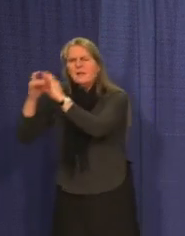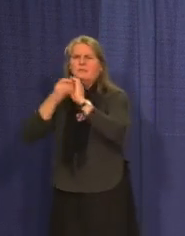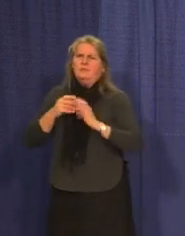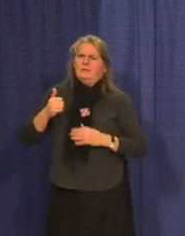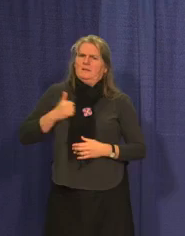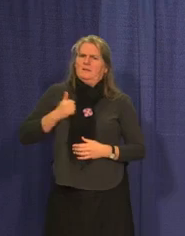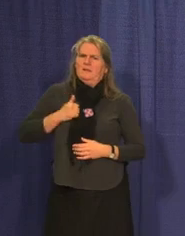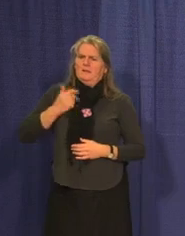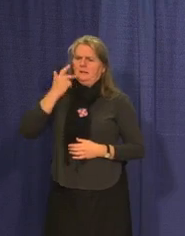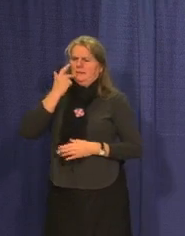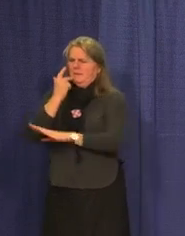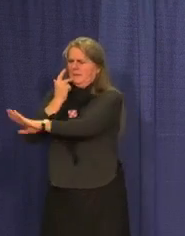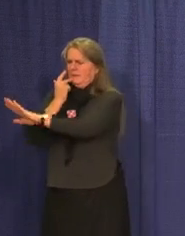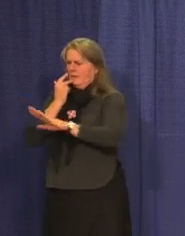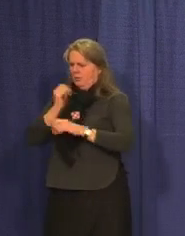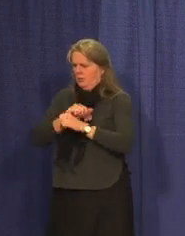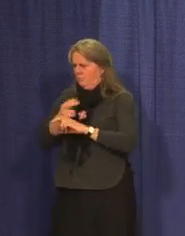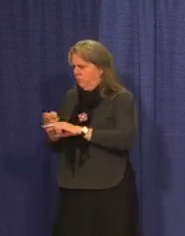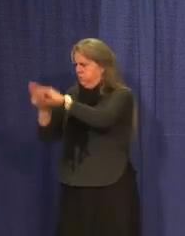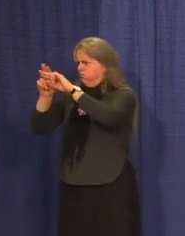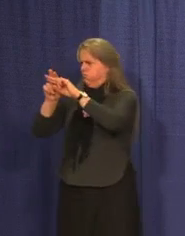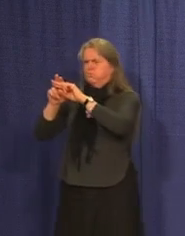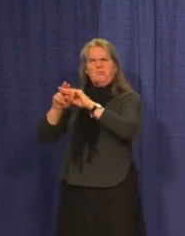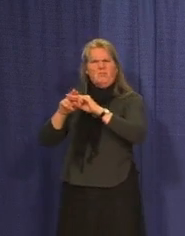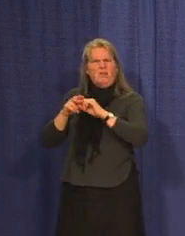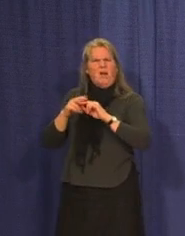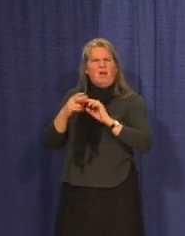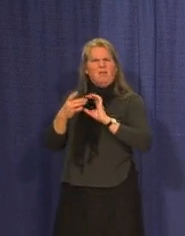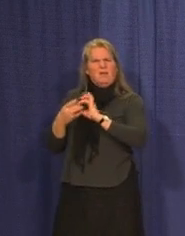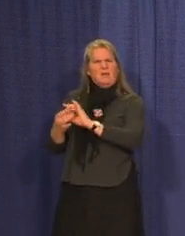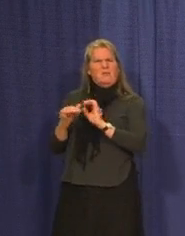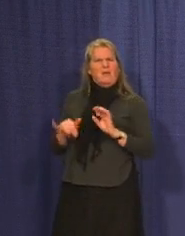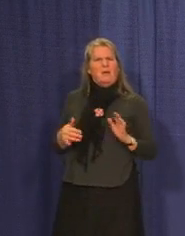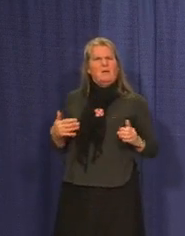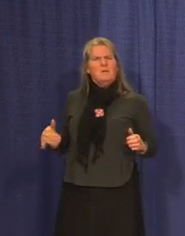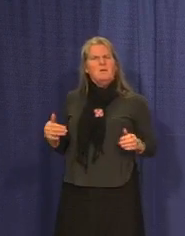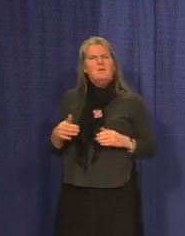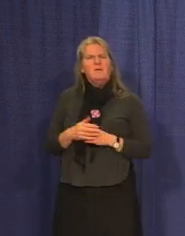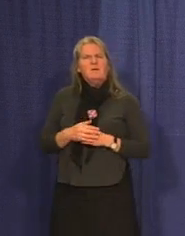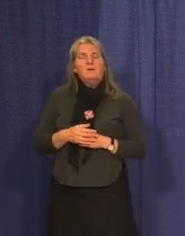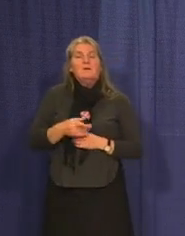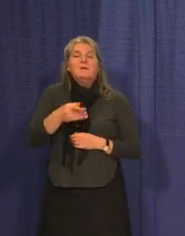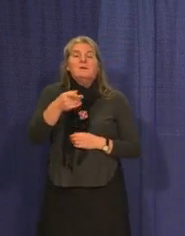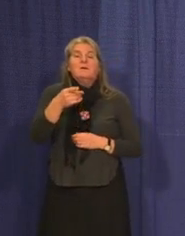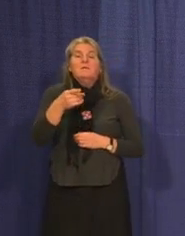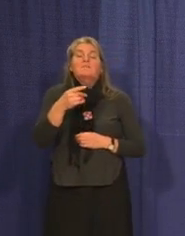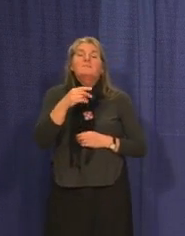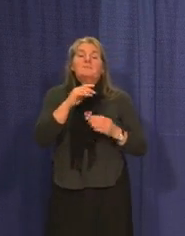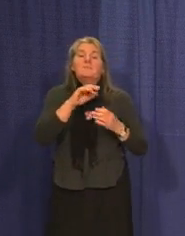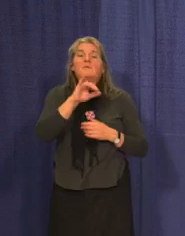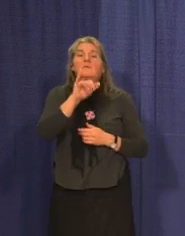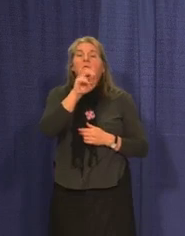as we face crisis levels of COVID in so many regions. If you have been following the